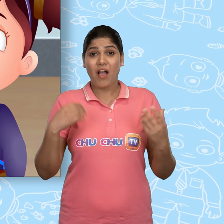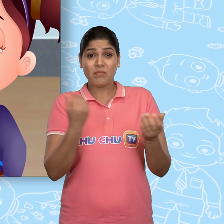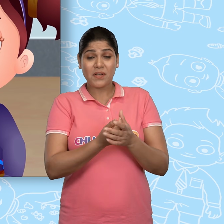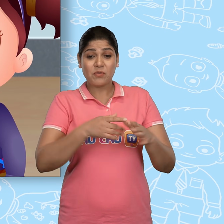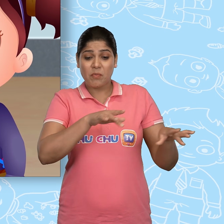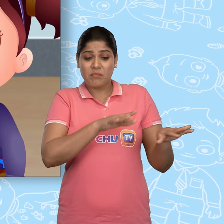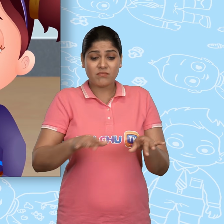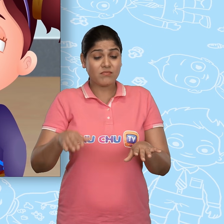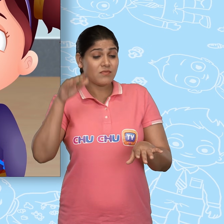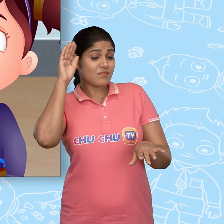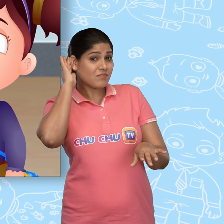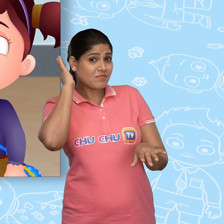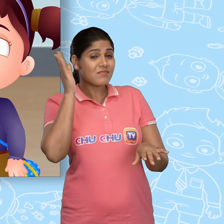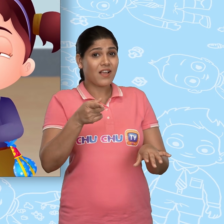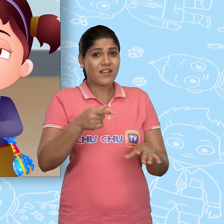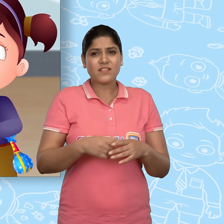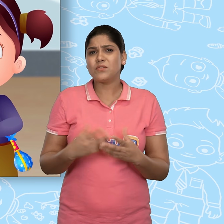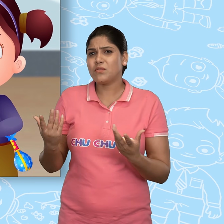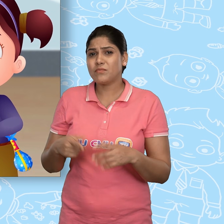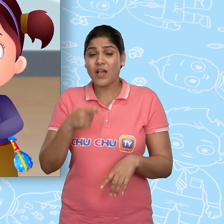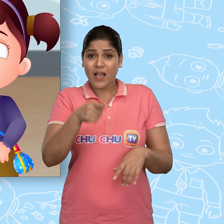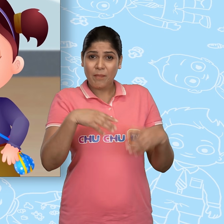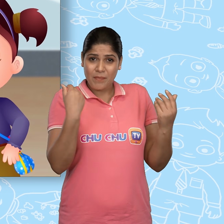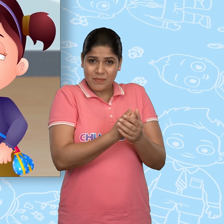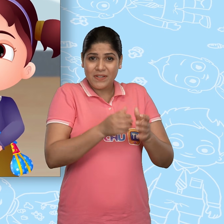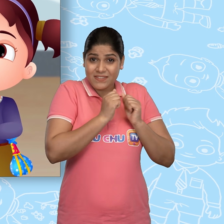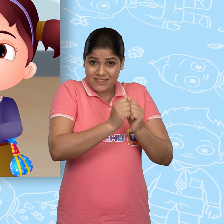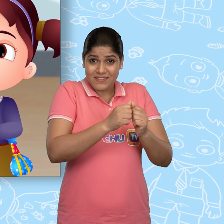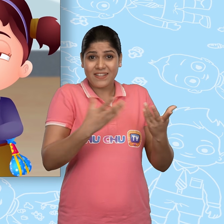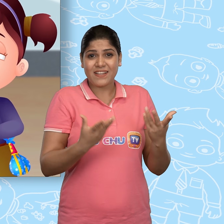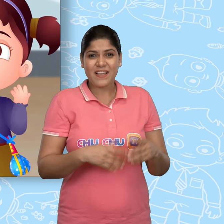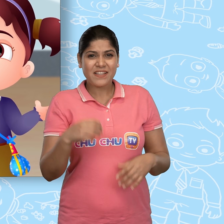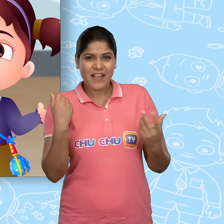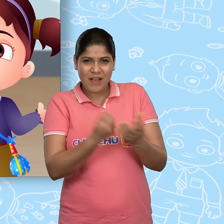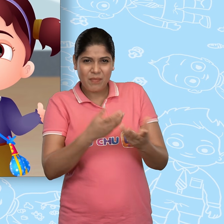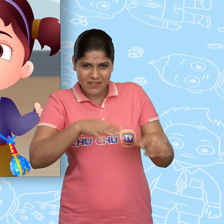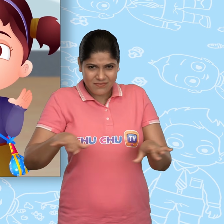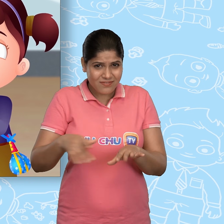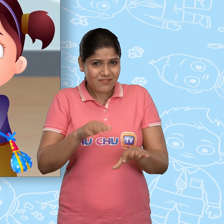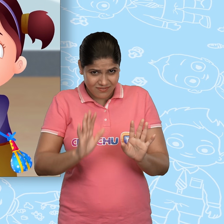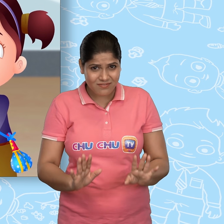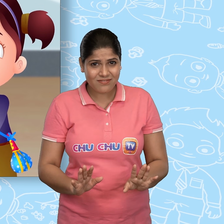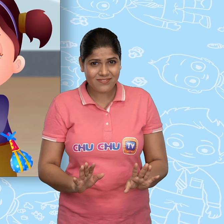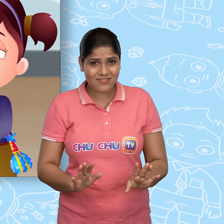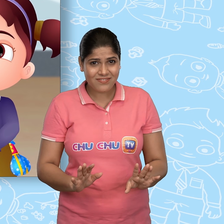We heard you playing the piano. So we came in to join you. Can we listen to you play?